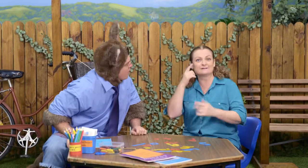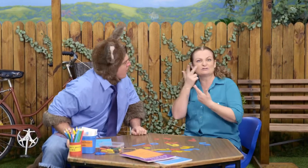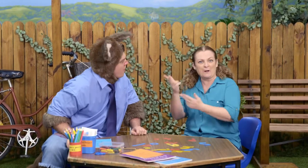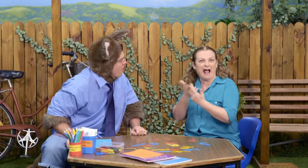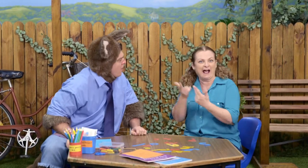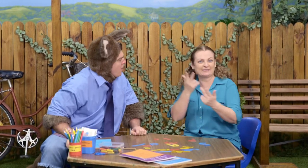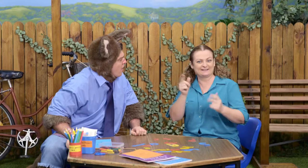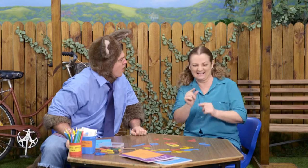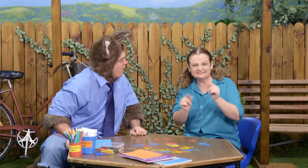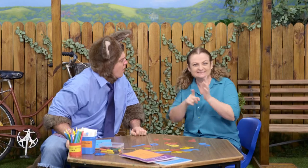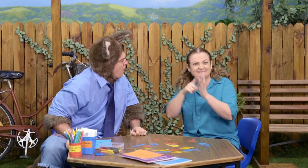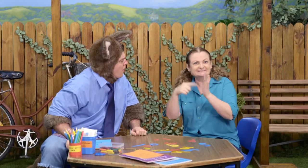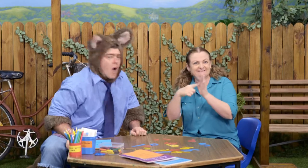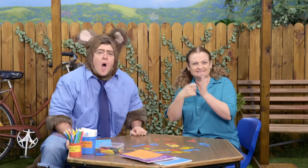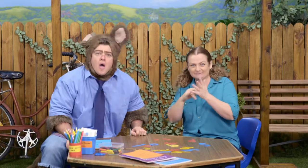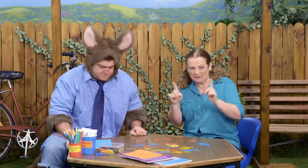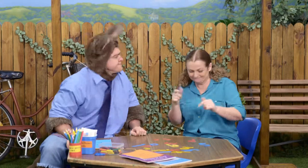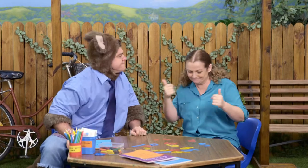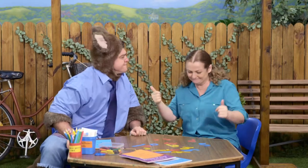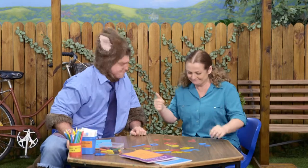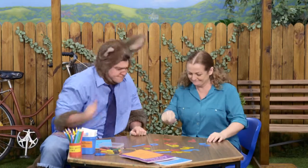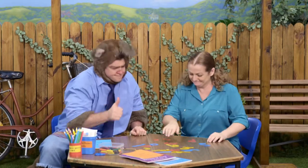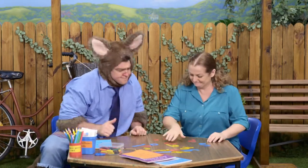Now, I'm going to show you the other letters. OK.